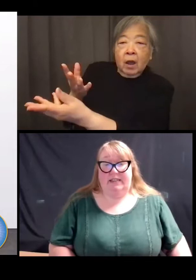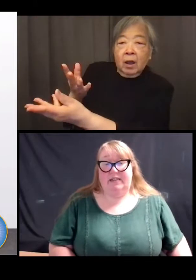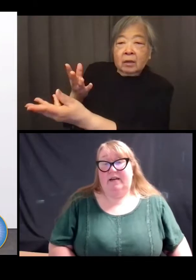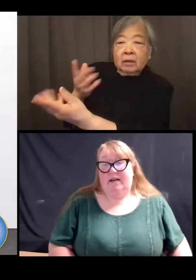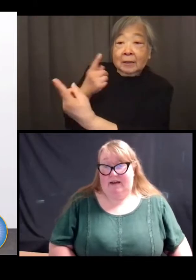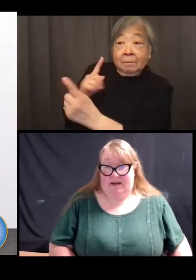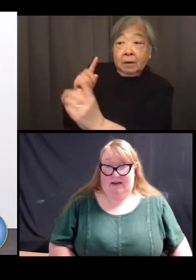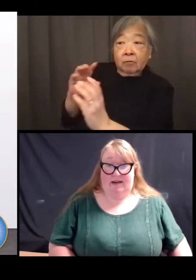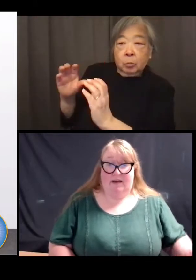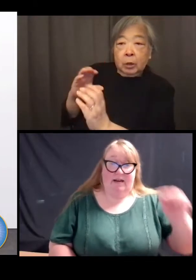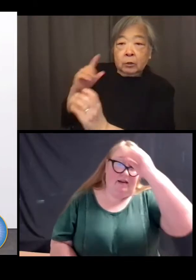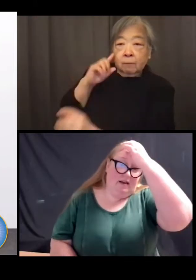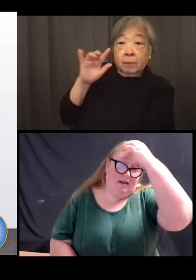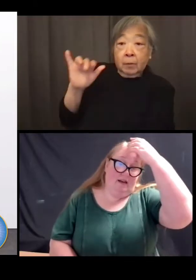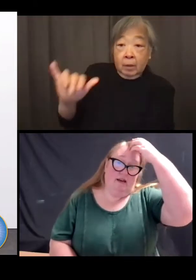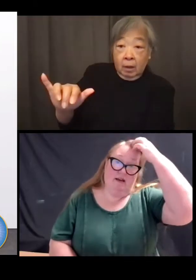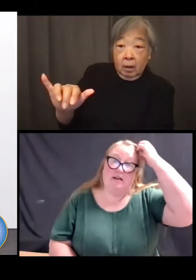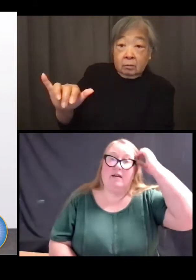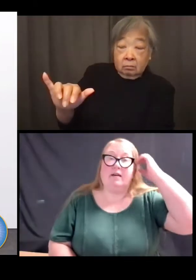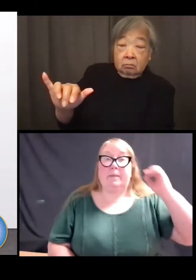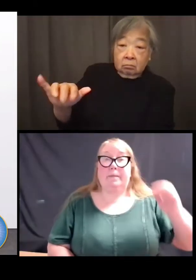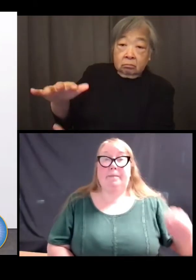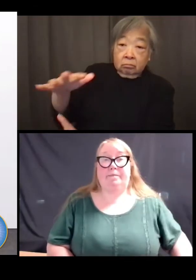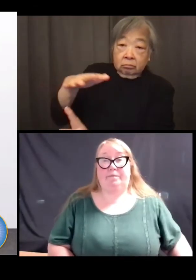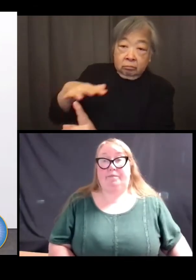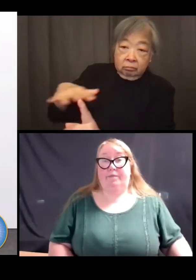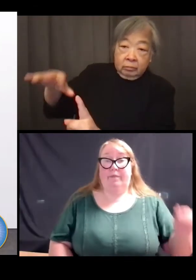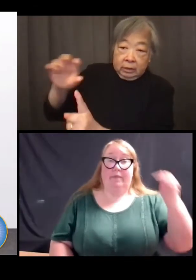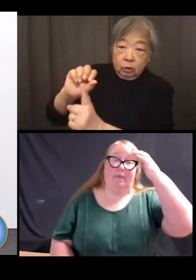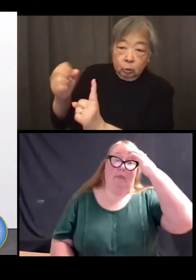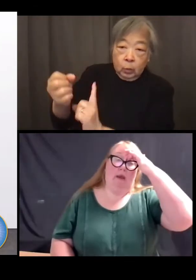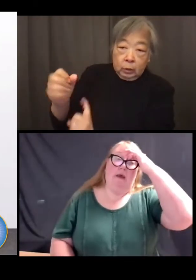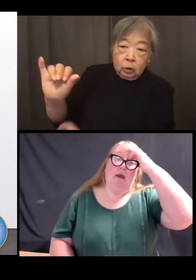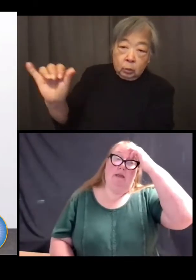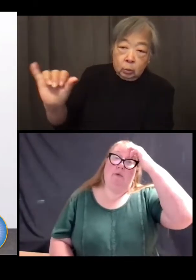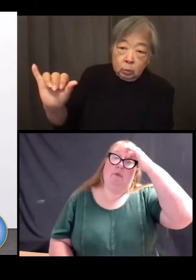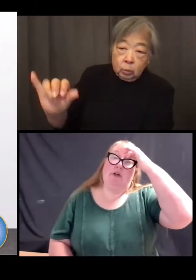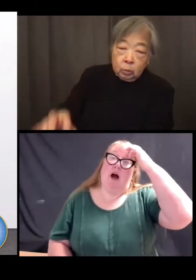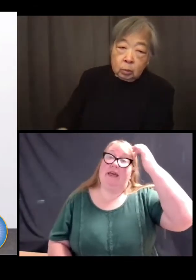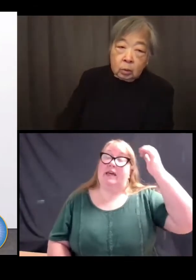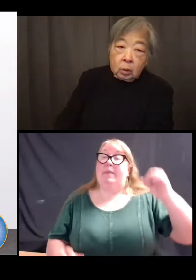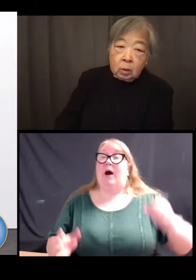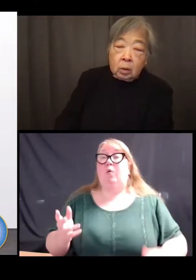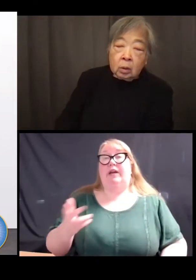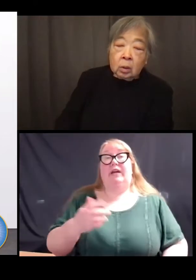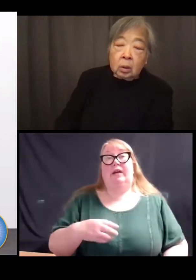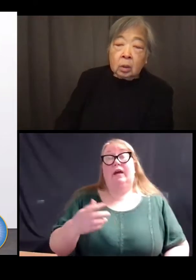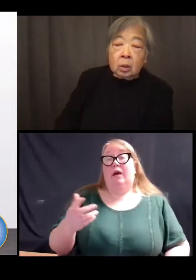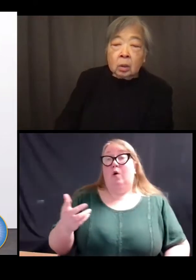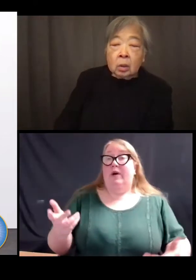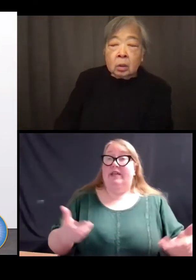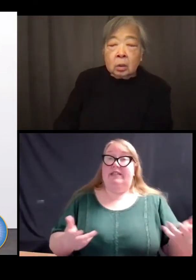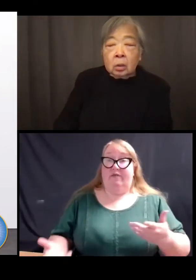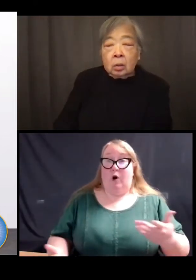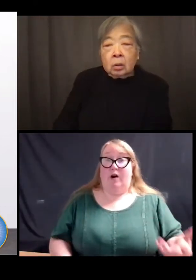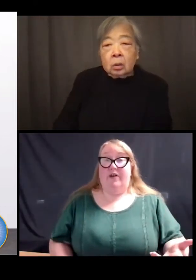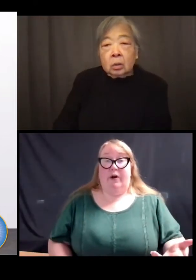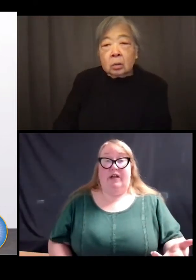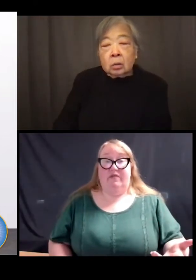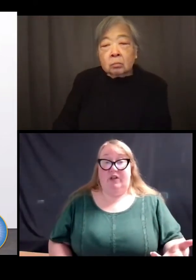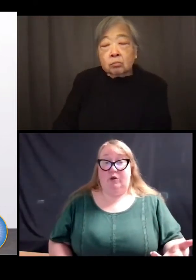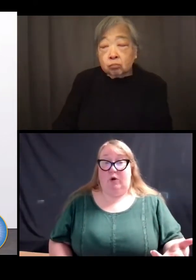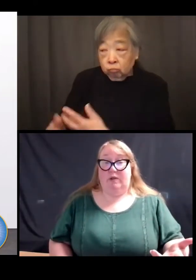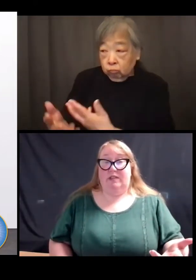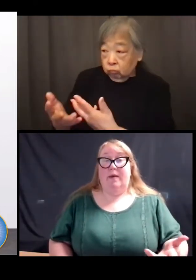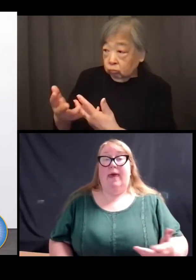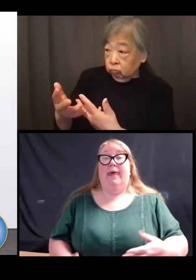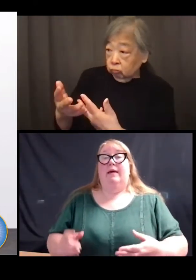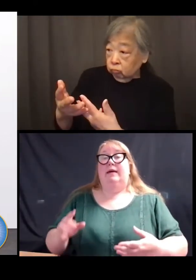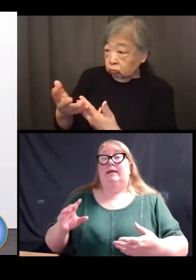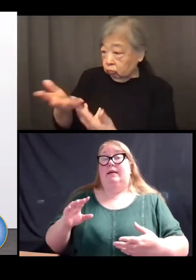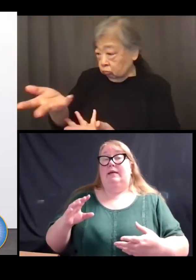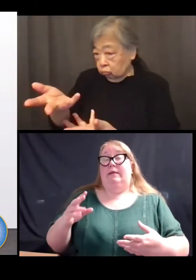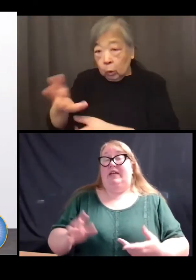So, when we are talking about working with deaf or hard of hearing individuals, it means